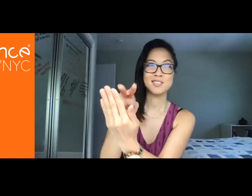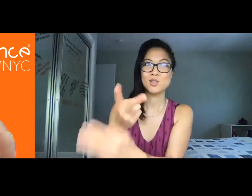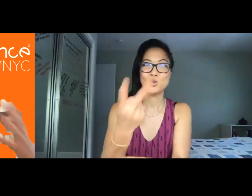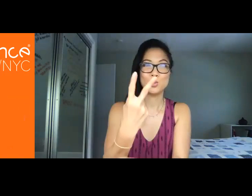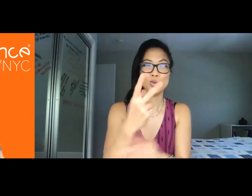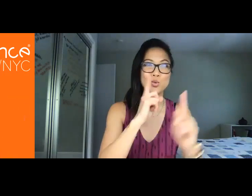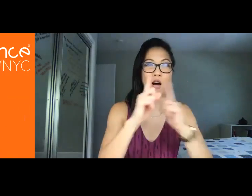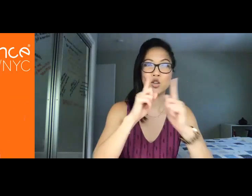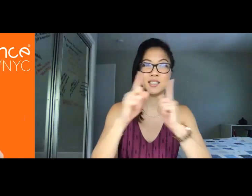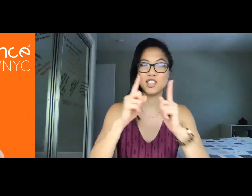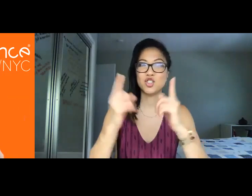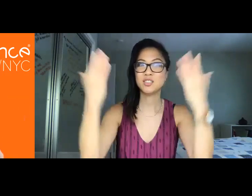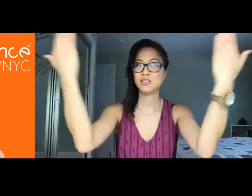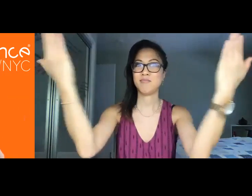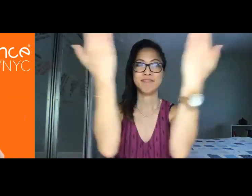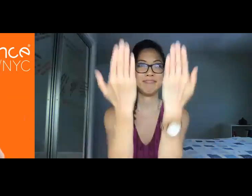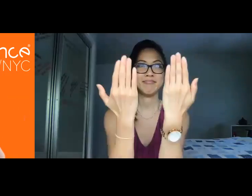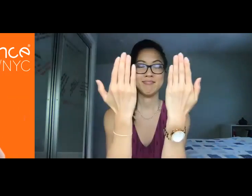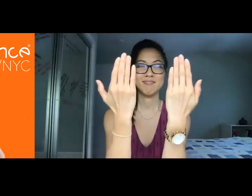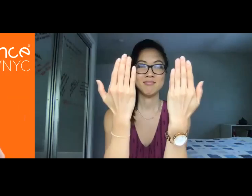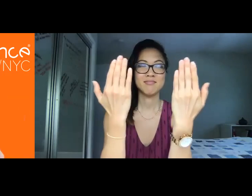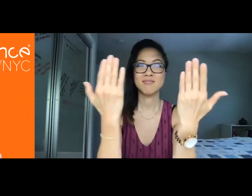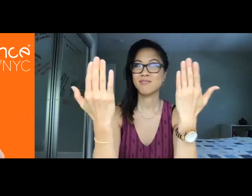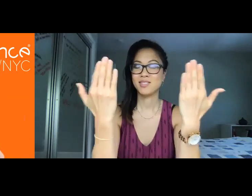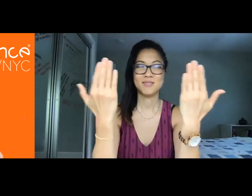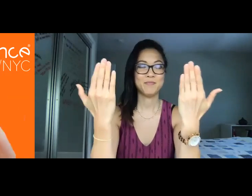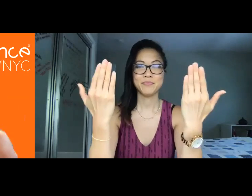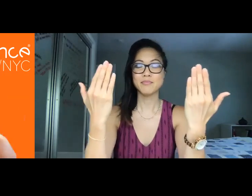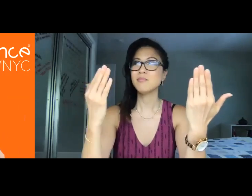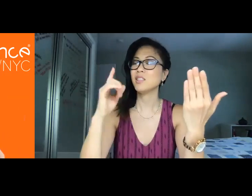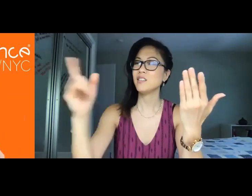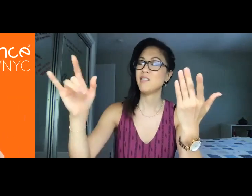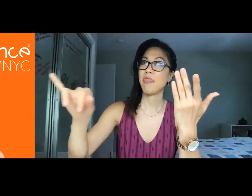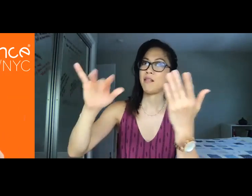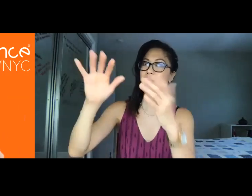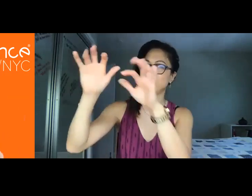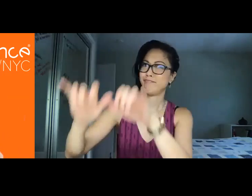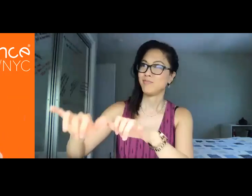add depth to that. So thank you so much. We can really -- we could really feel your energy through the screen.